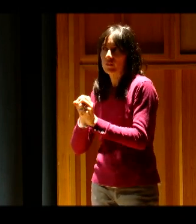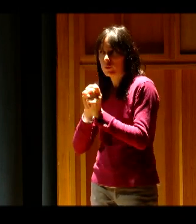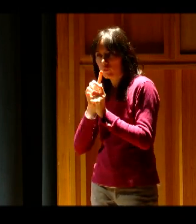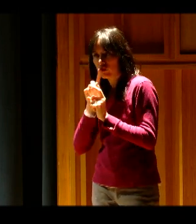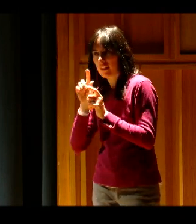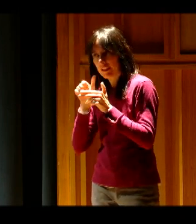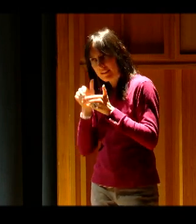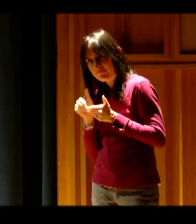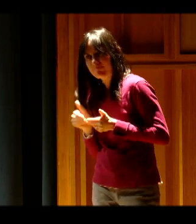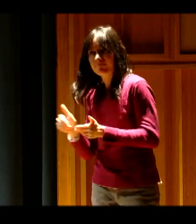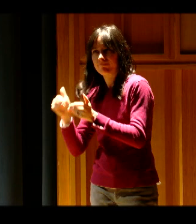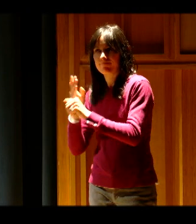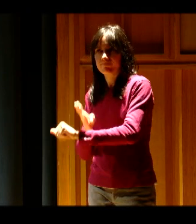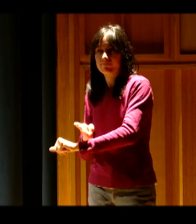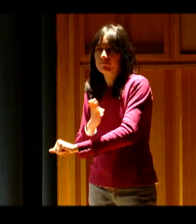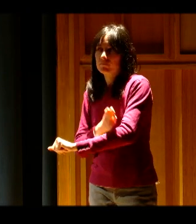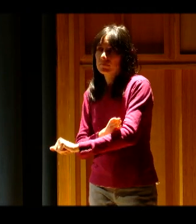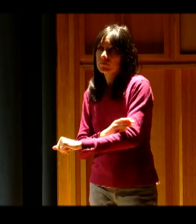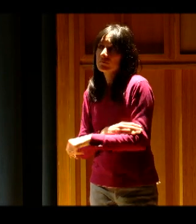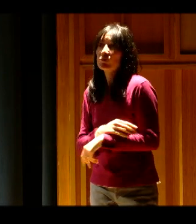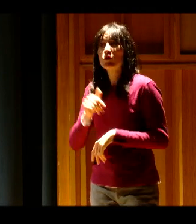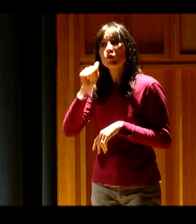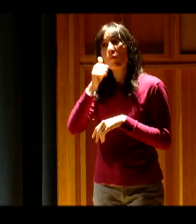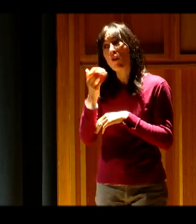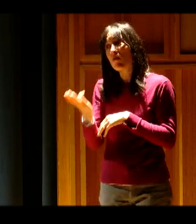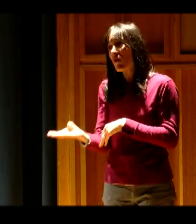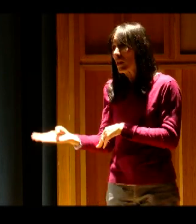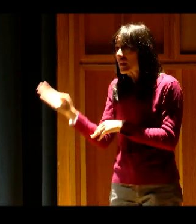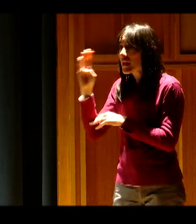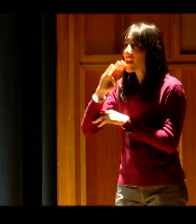And at the end of the day tomorrow when you've talked and you've worked on these things and we